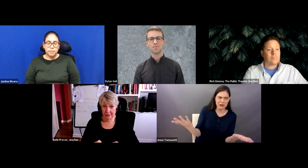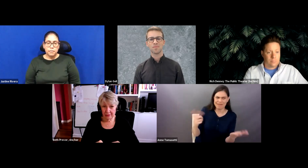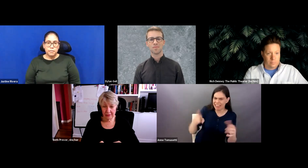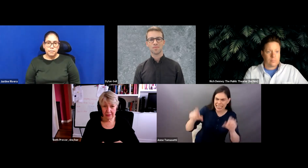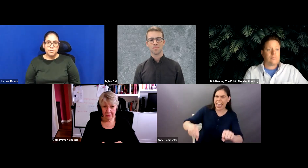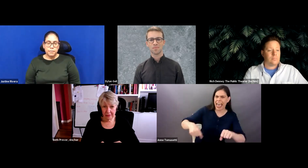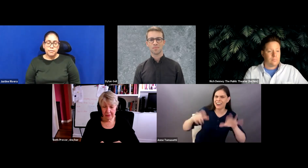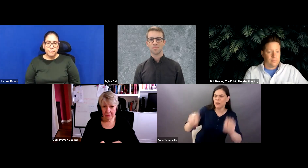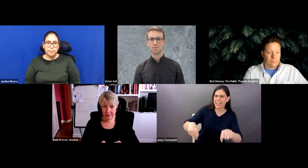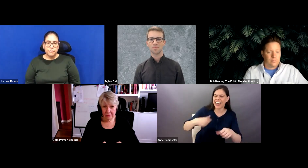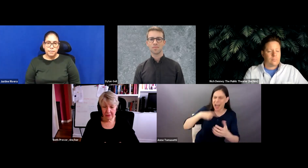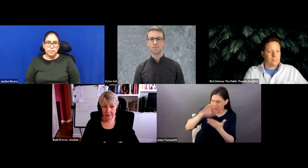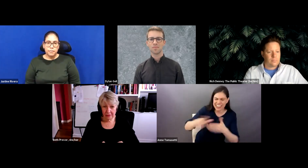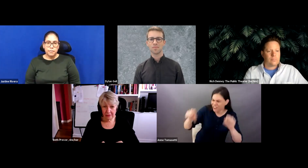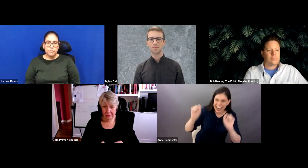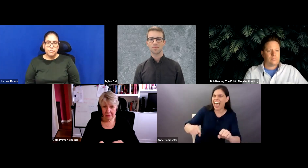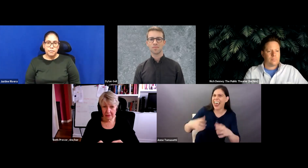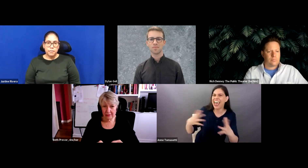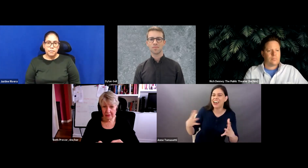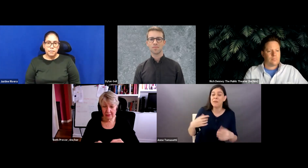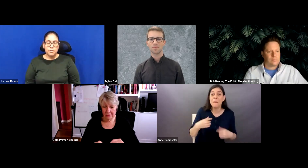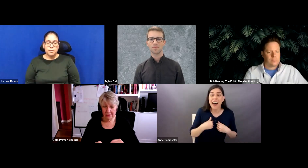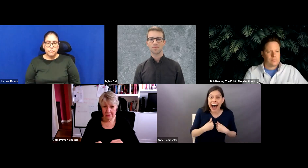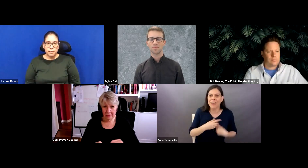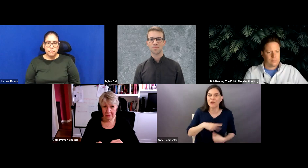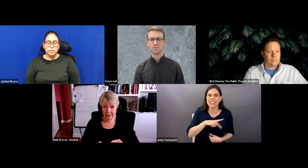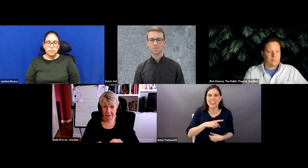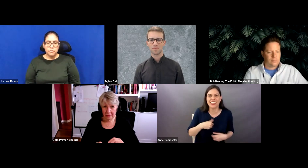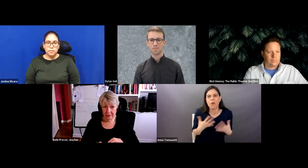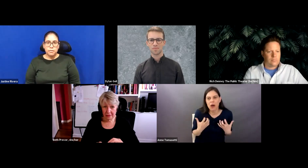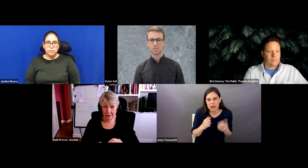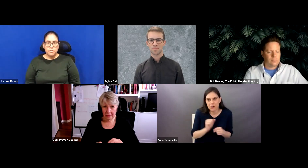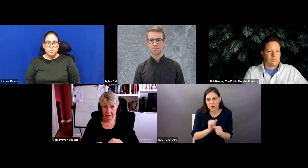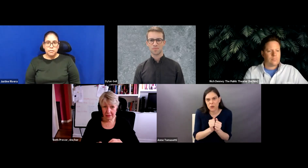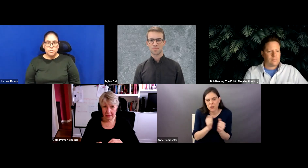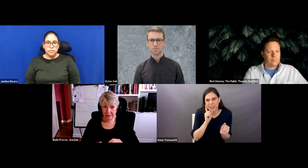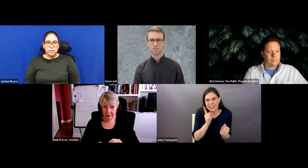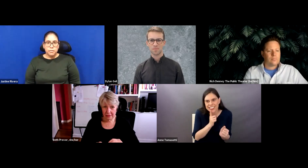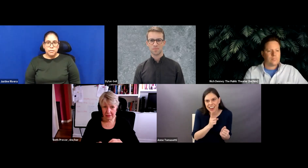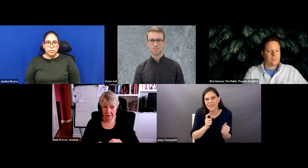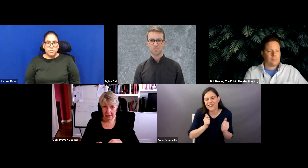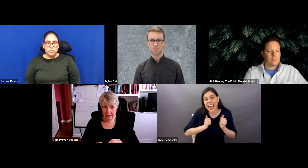gonna put them in there." This was very intentional. This was something that we knew we could do, and your support was really